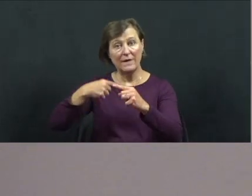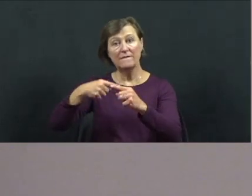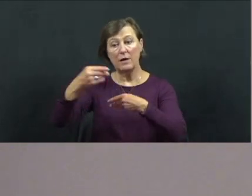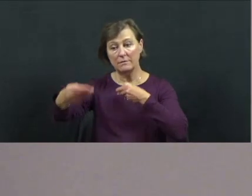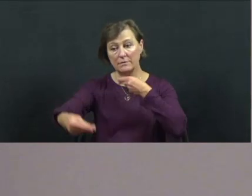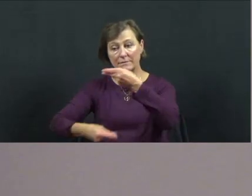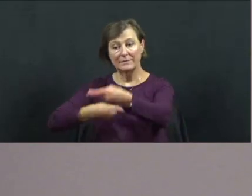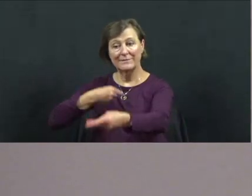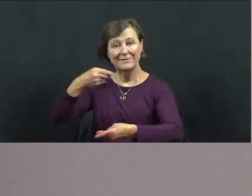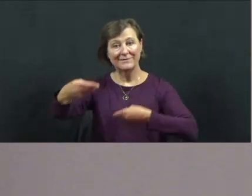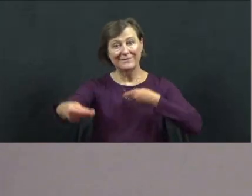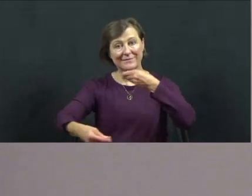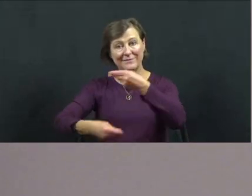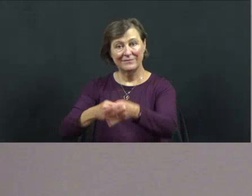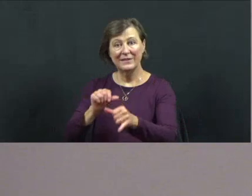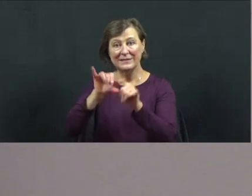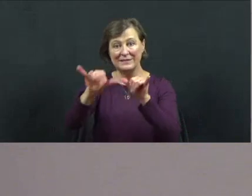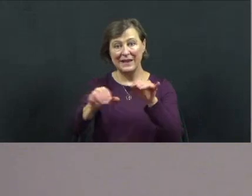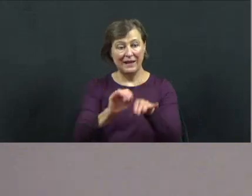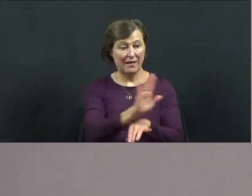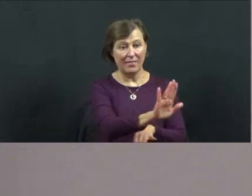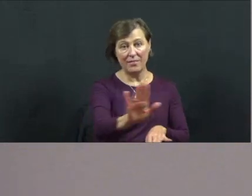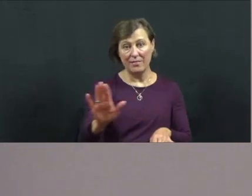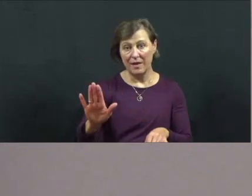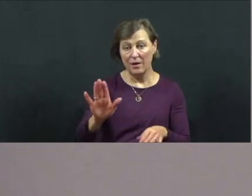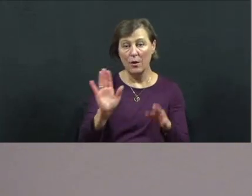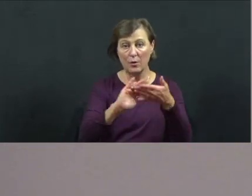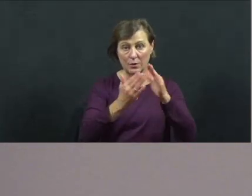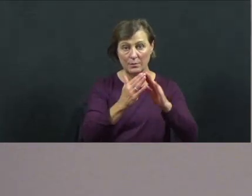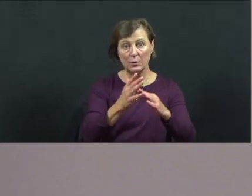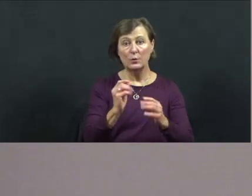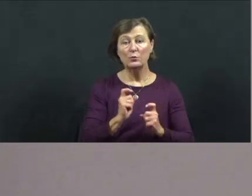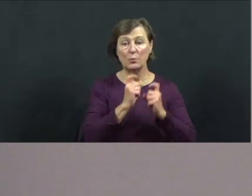financing, now and in the future.